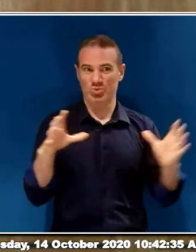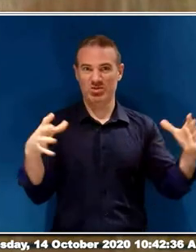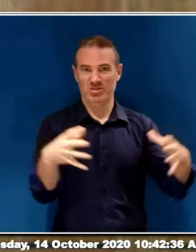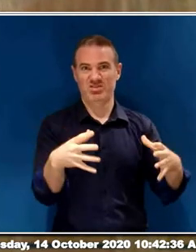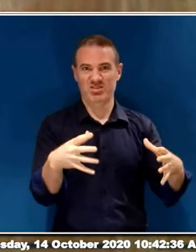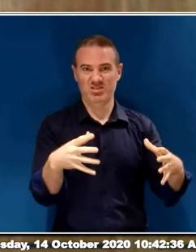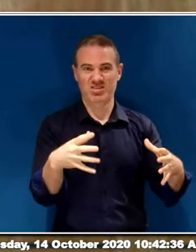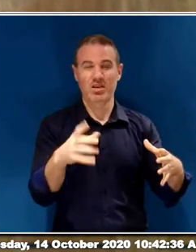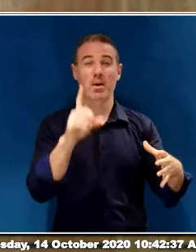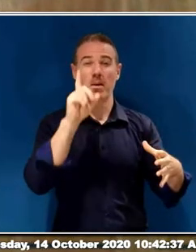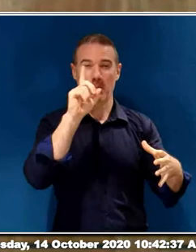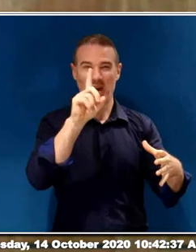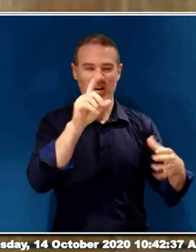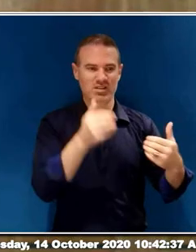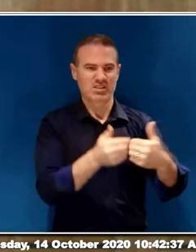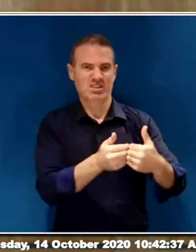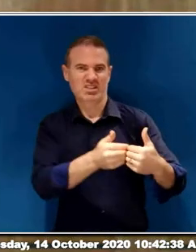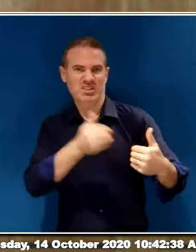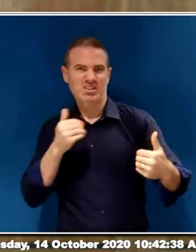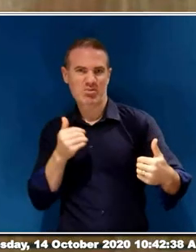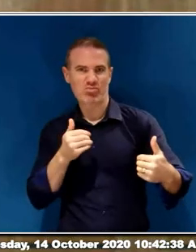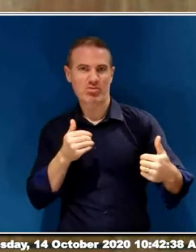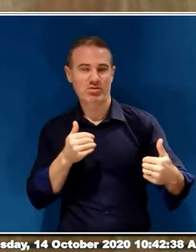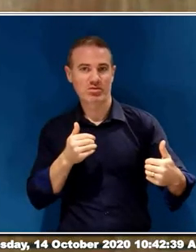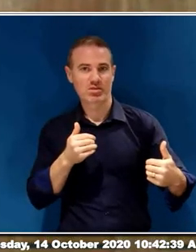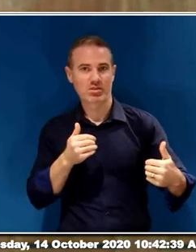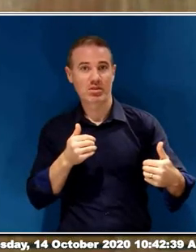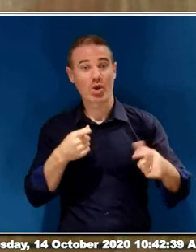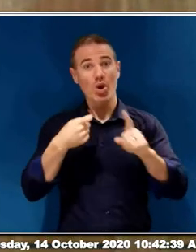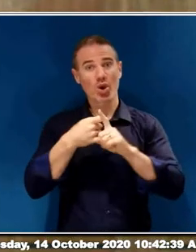He had asked if he could sit with them and the teacher said no.